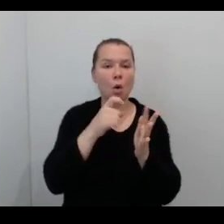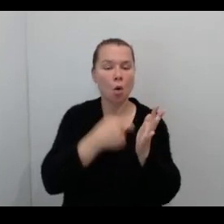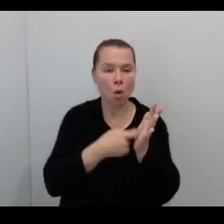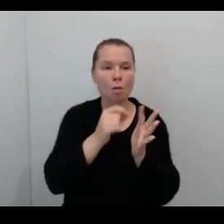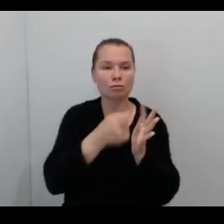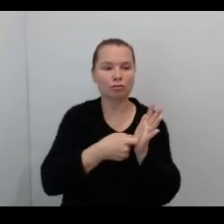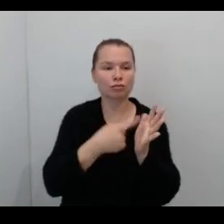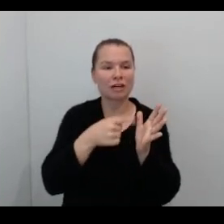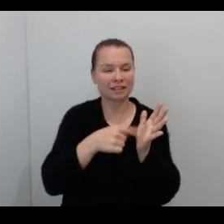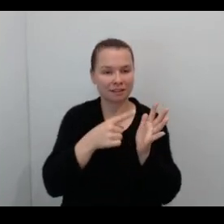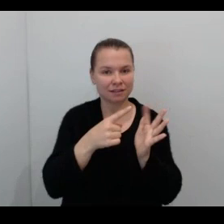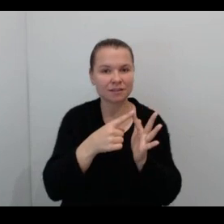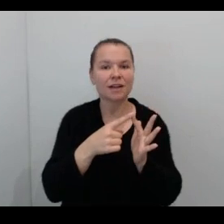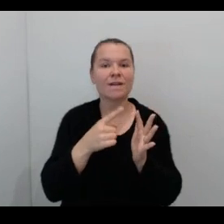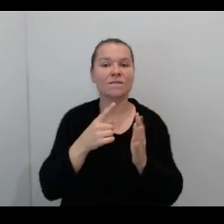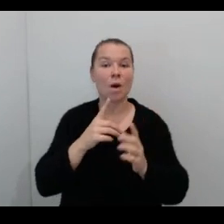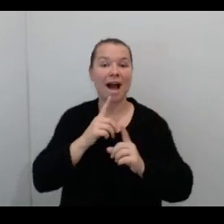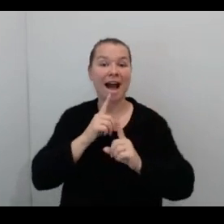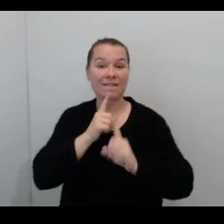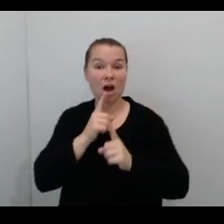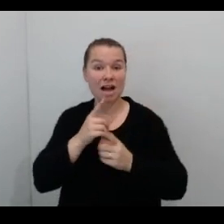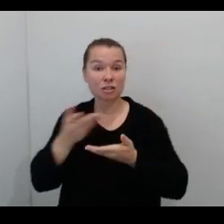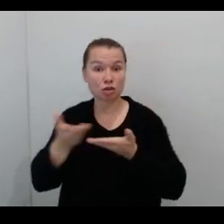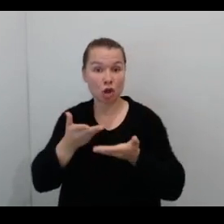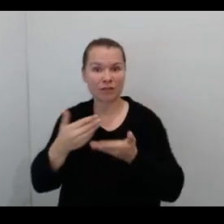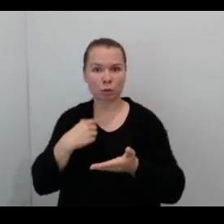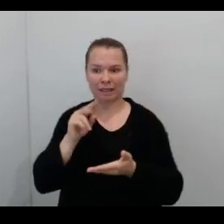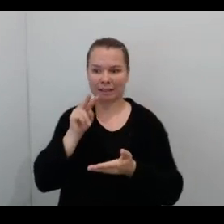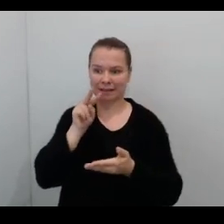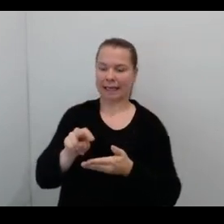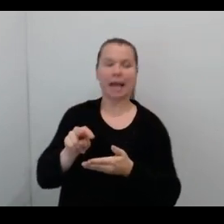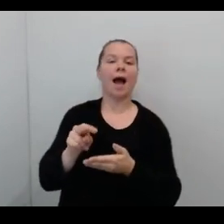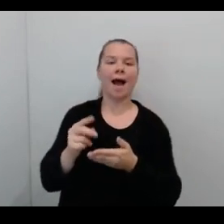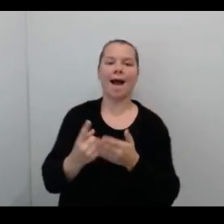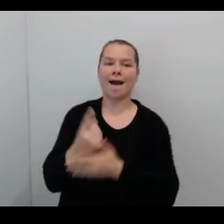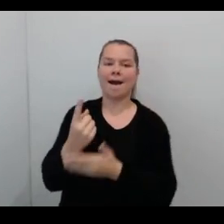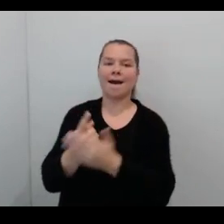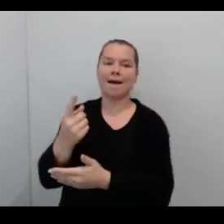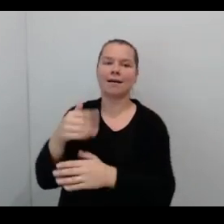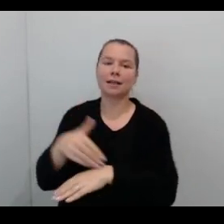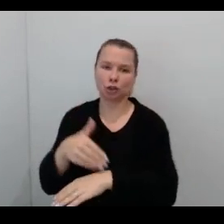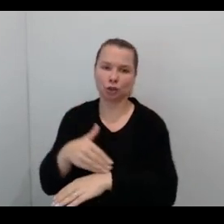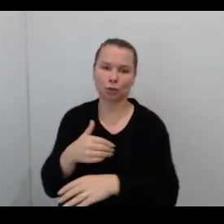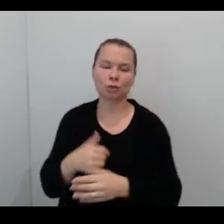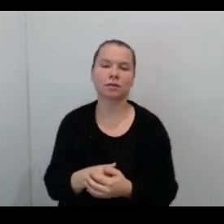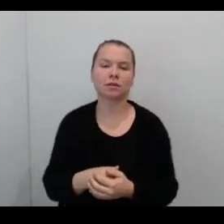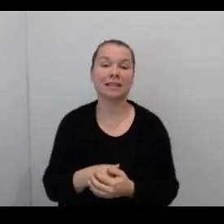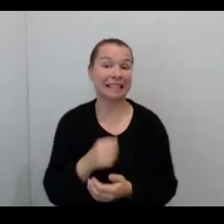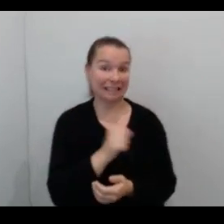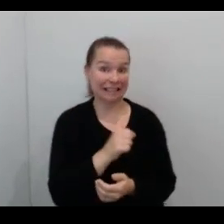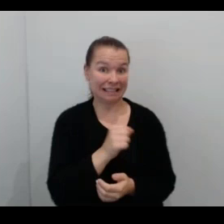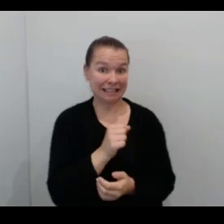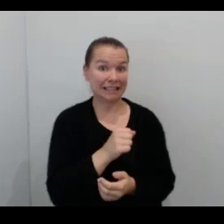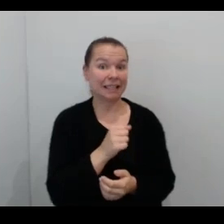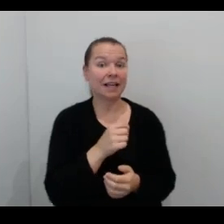And the list of issues there that are all issues I'm sure people are seeing.